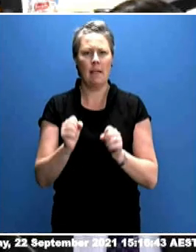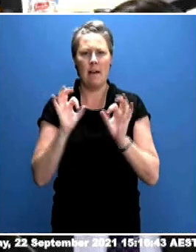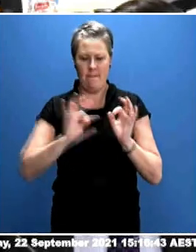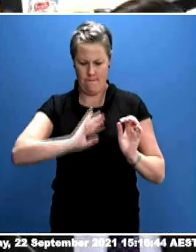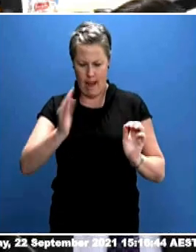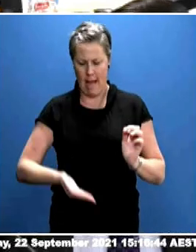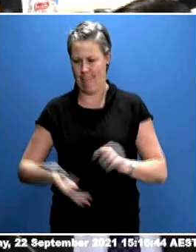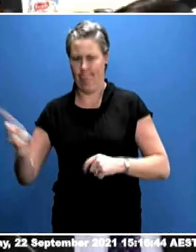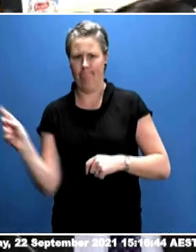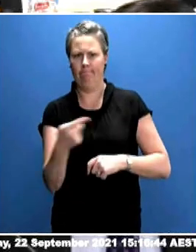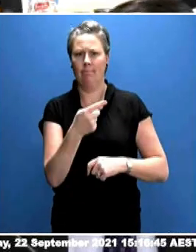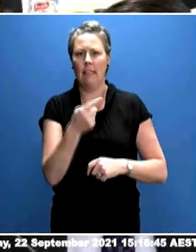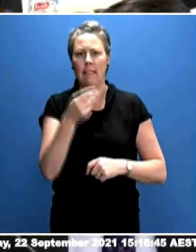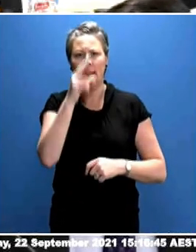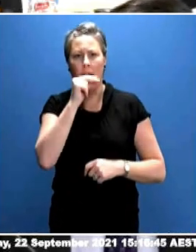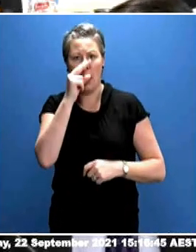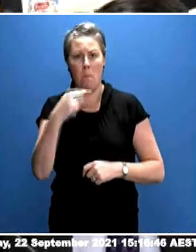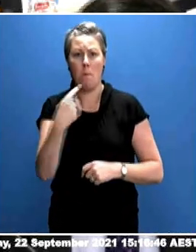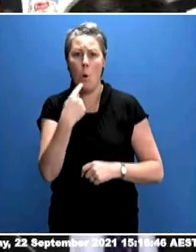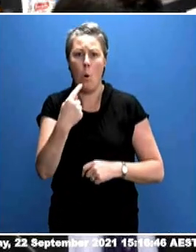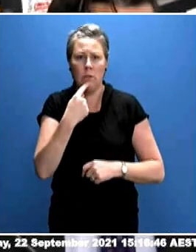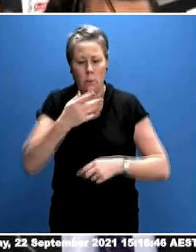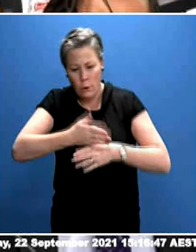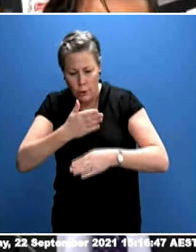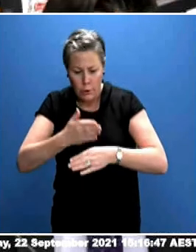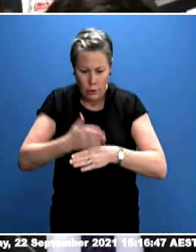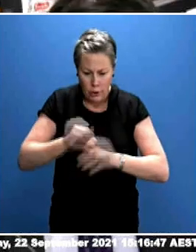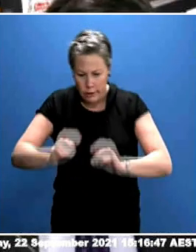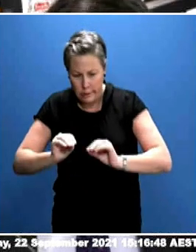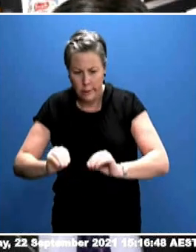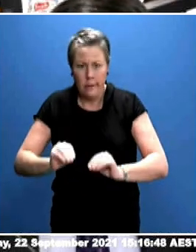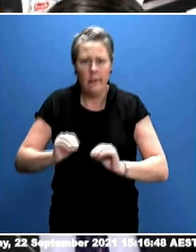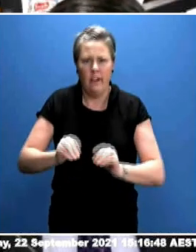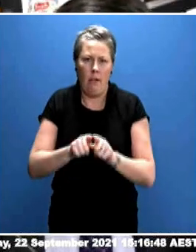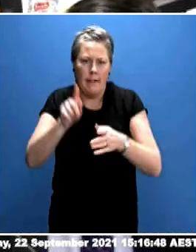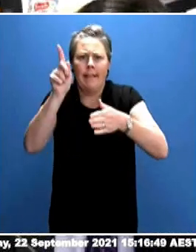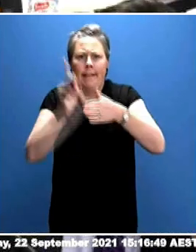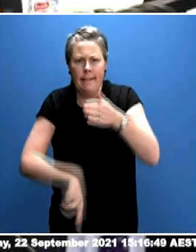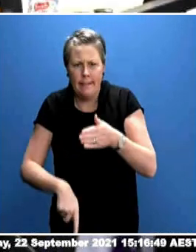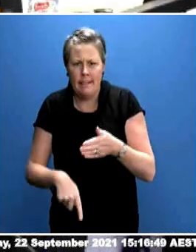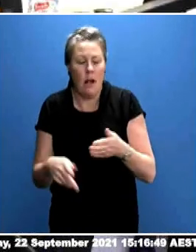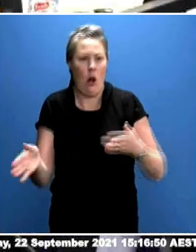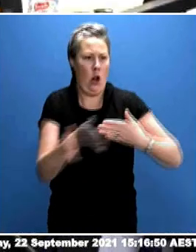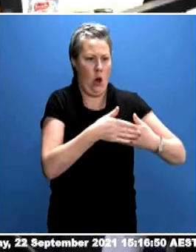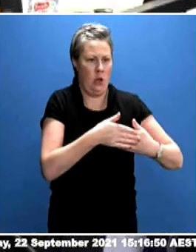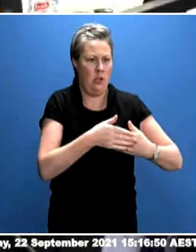which closed in 1984, and other earlier institutions such as the Padbury Boys'